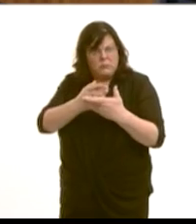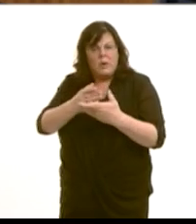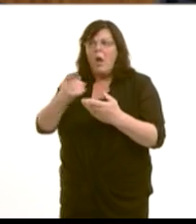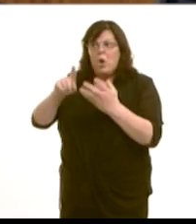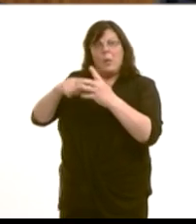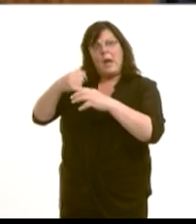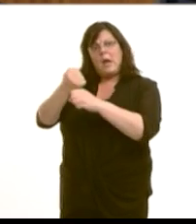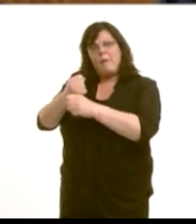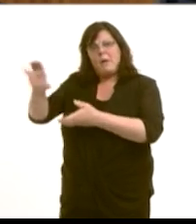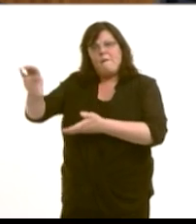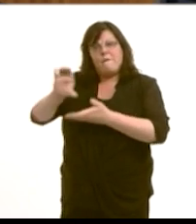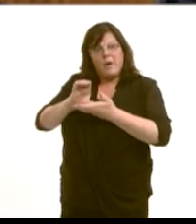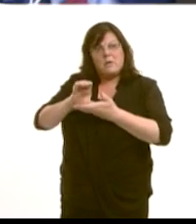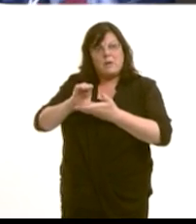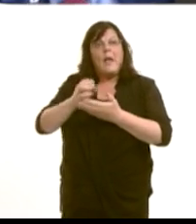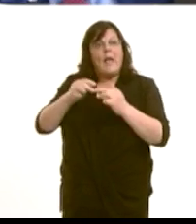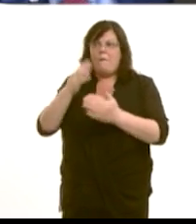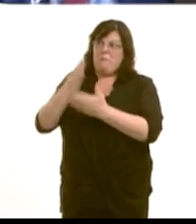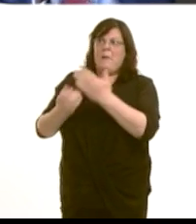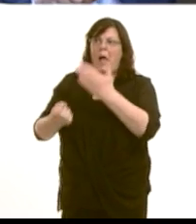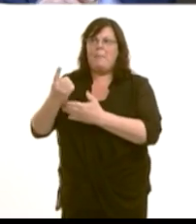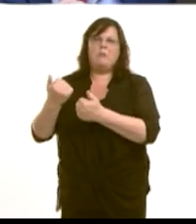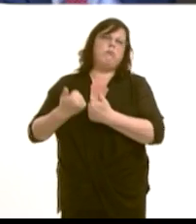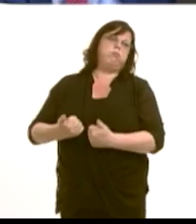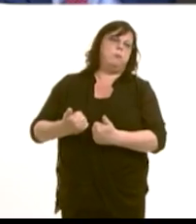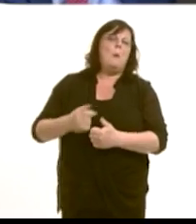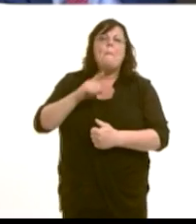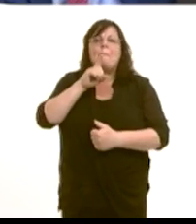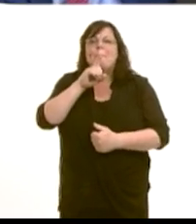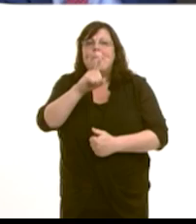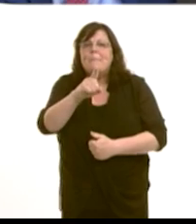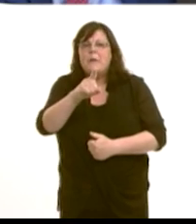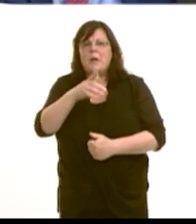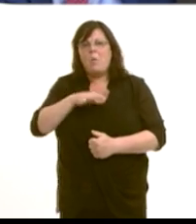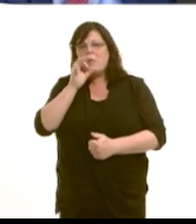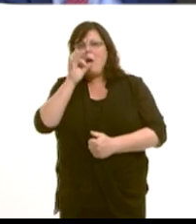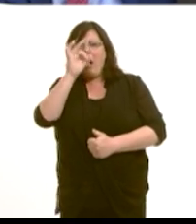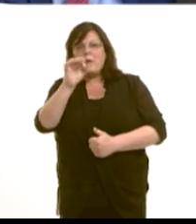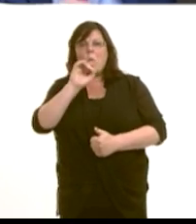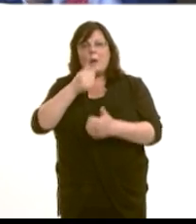now that will help. Now, the question for him is this: will he stand by the people of Wales or will he run